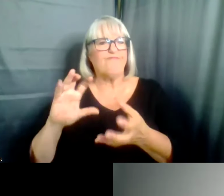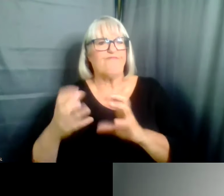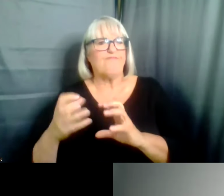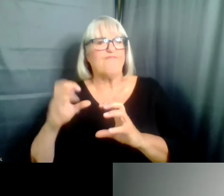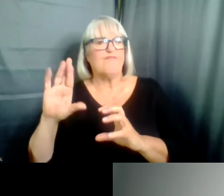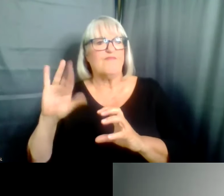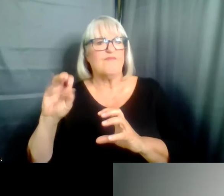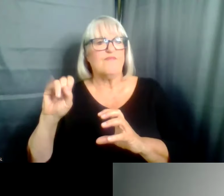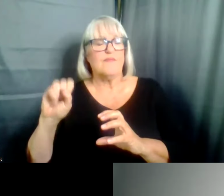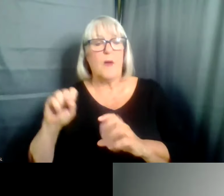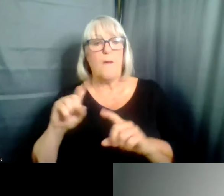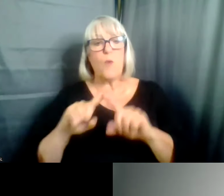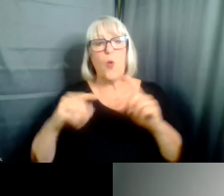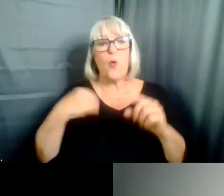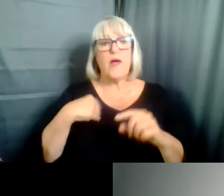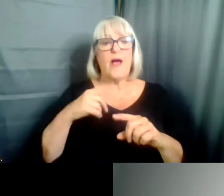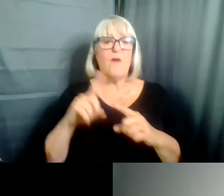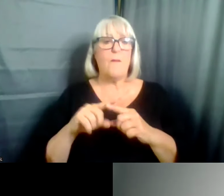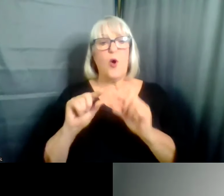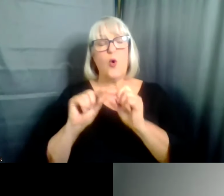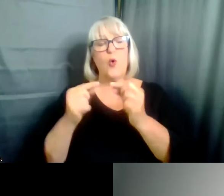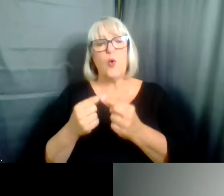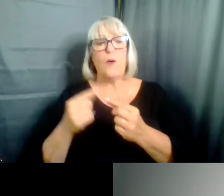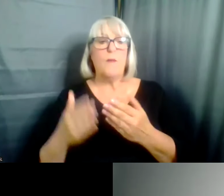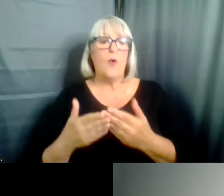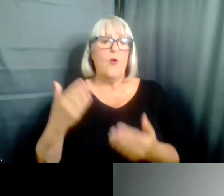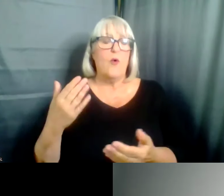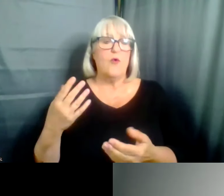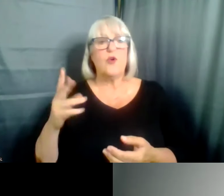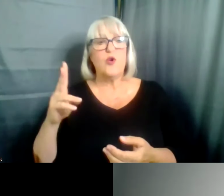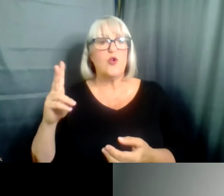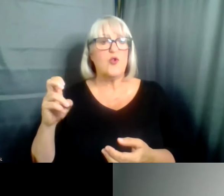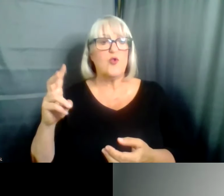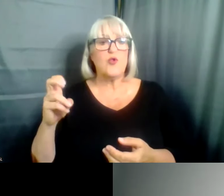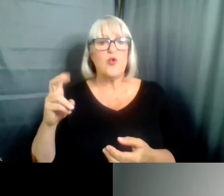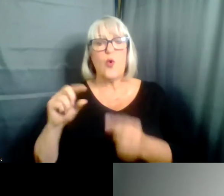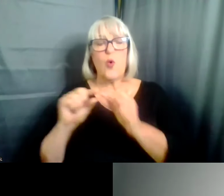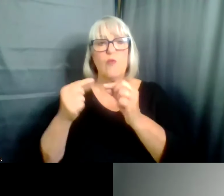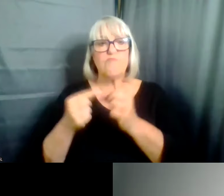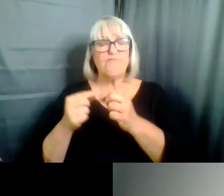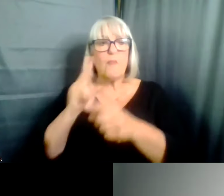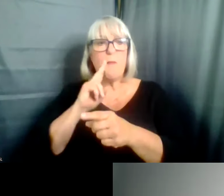stakeholders that not only represent a say government actors, but also employers within